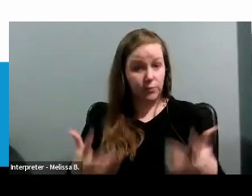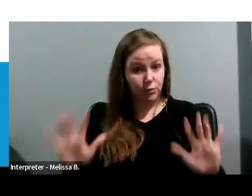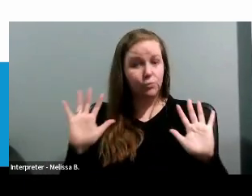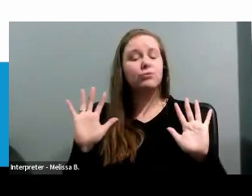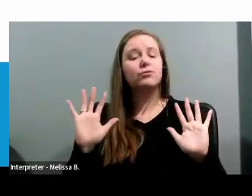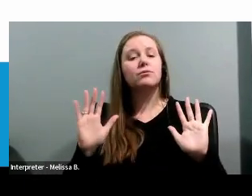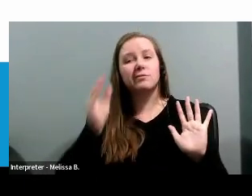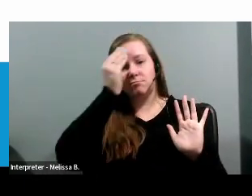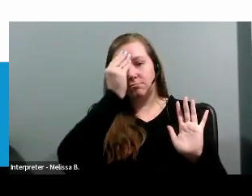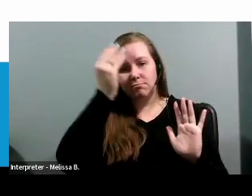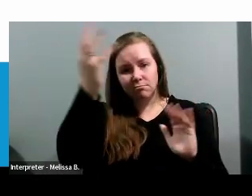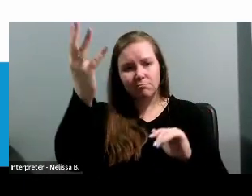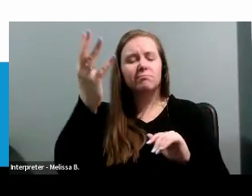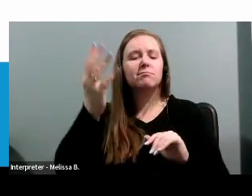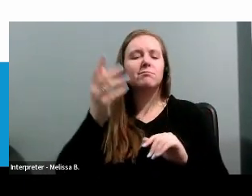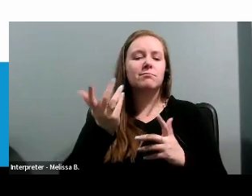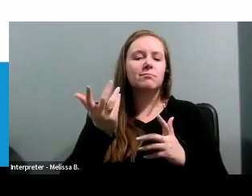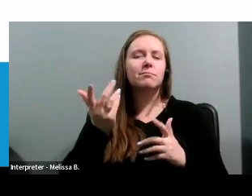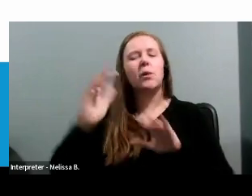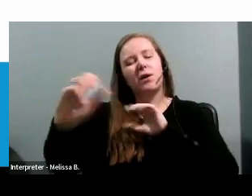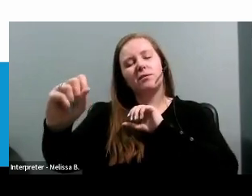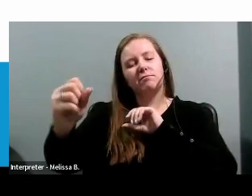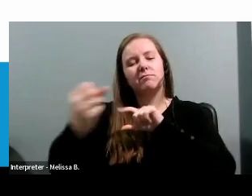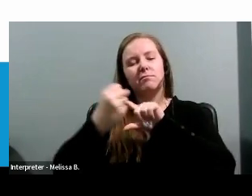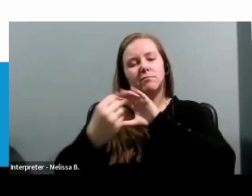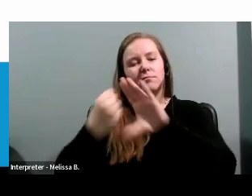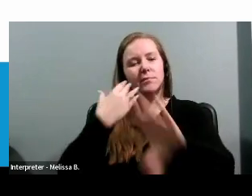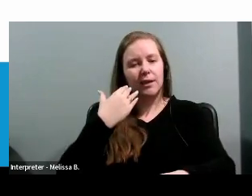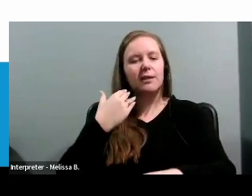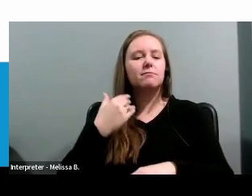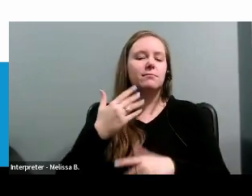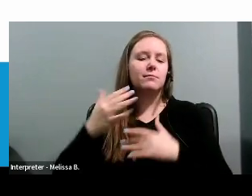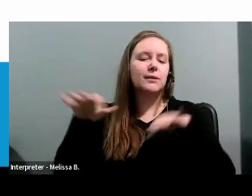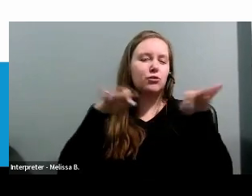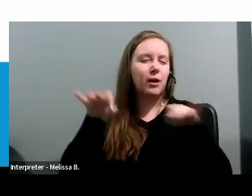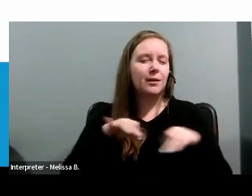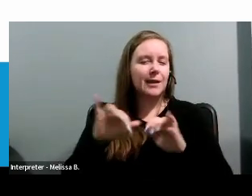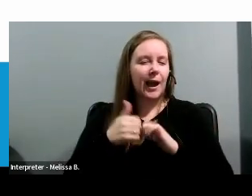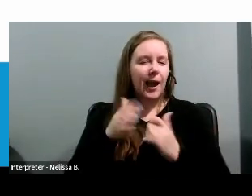Shannon Spencer (she/her): You know, if you're… they'll send you instructions of how to join online once you register.